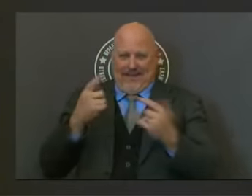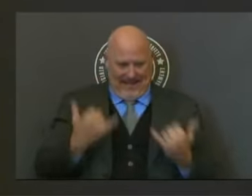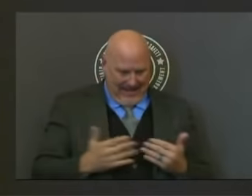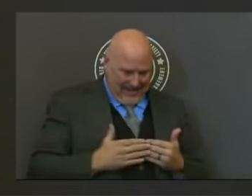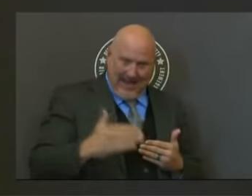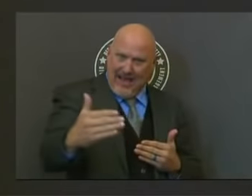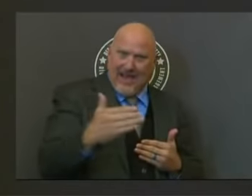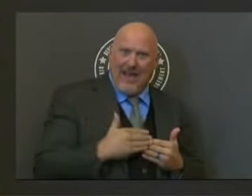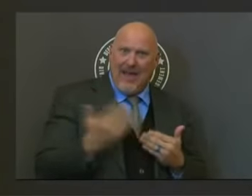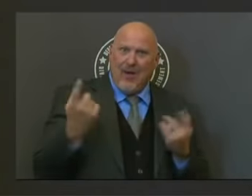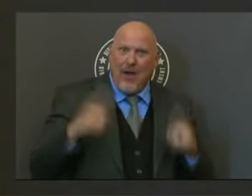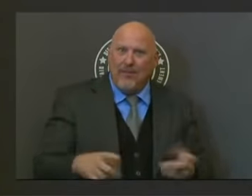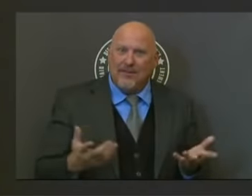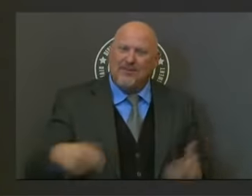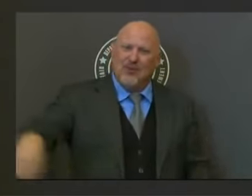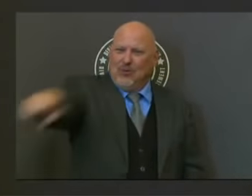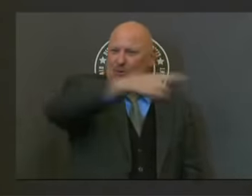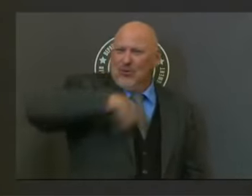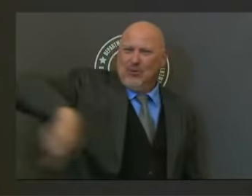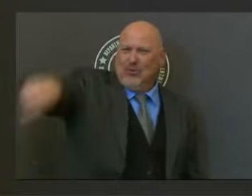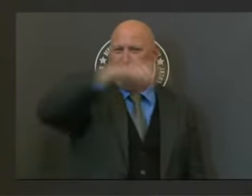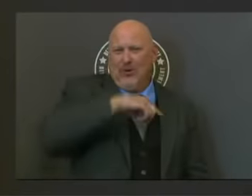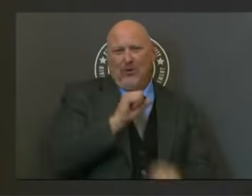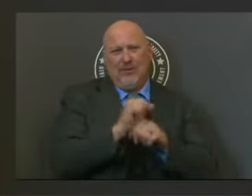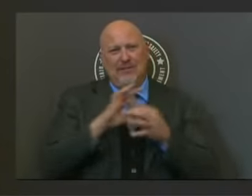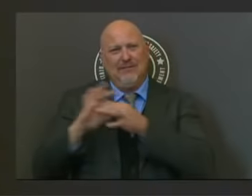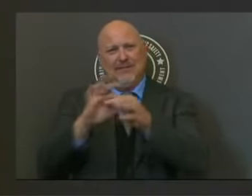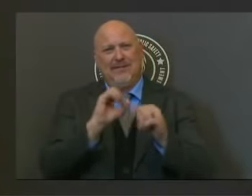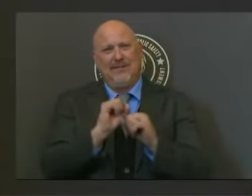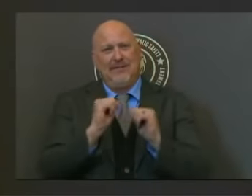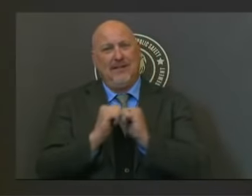becomes a little more normalized